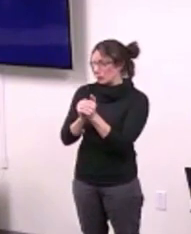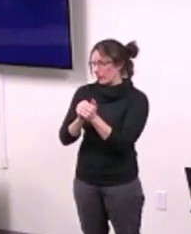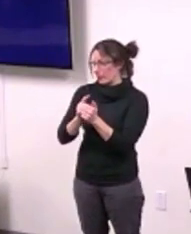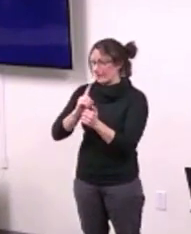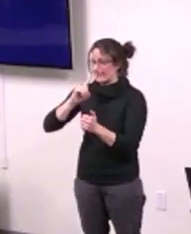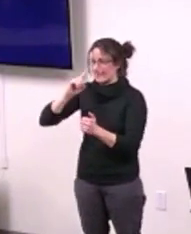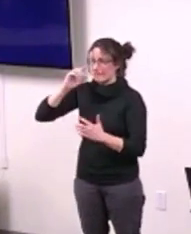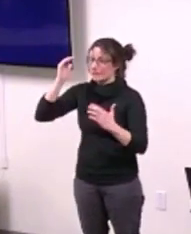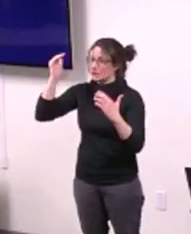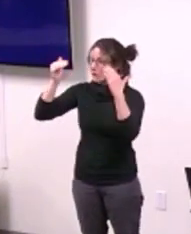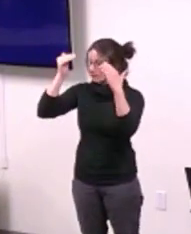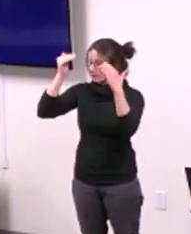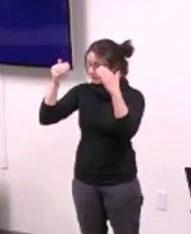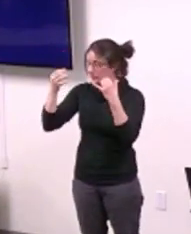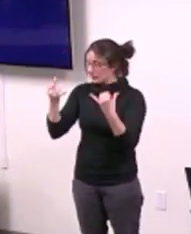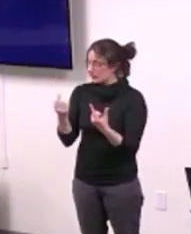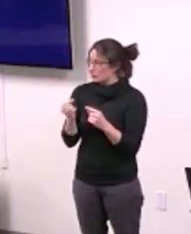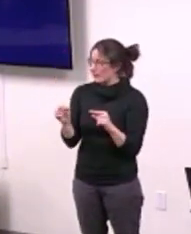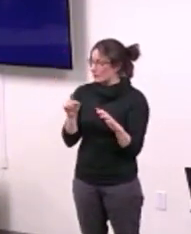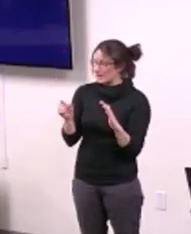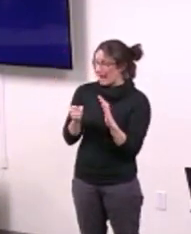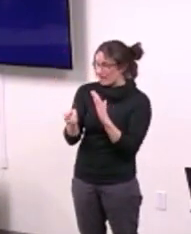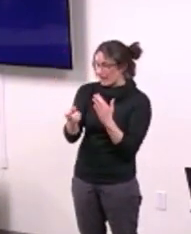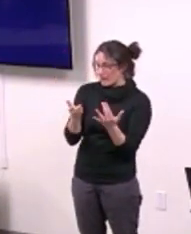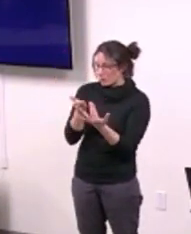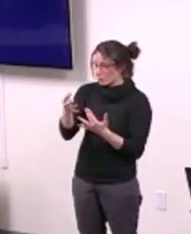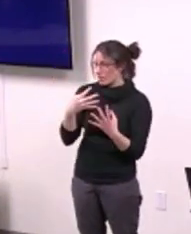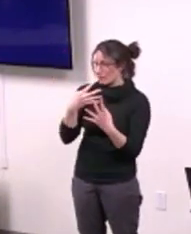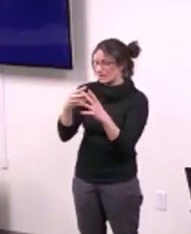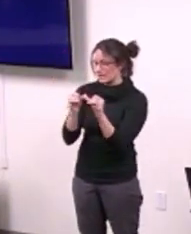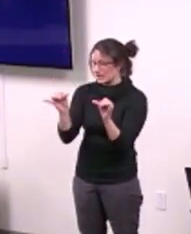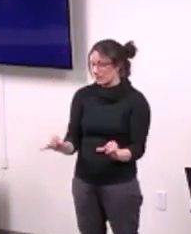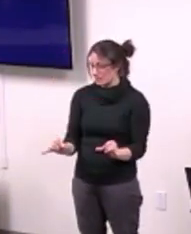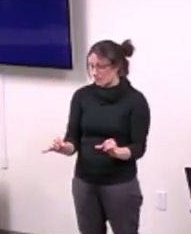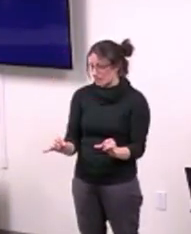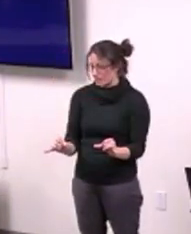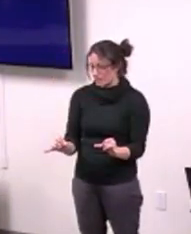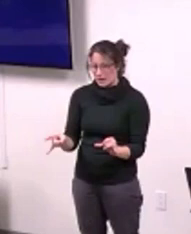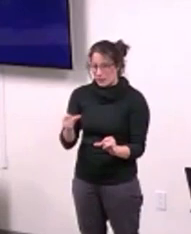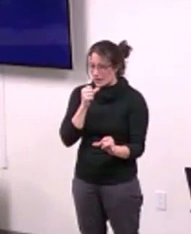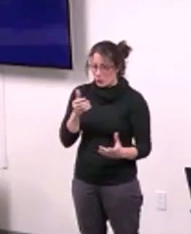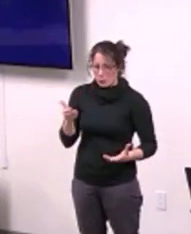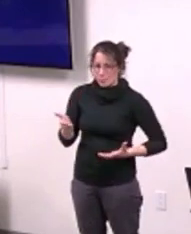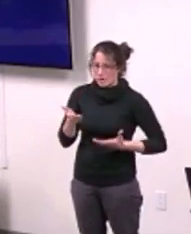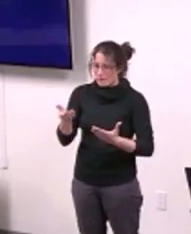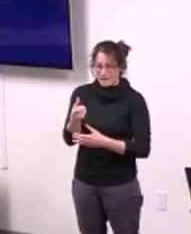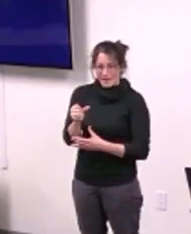To navigate the prison system. They don't provide us any information.